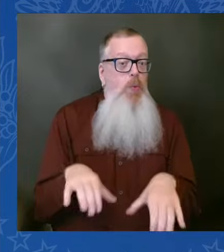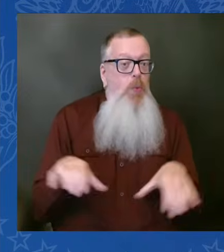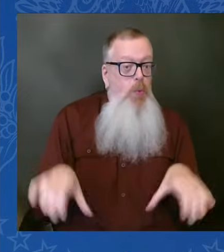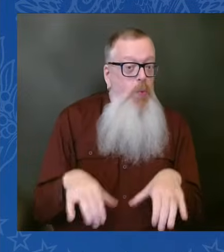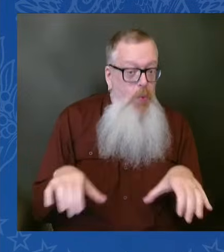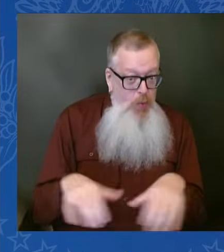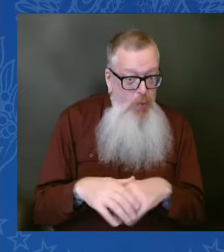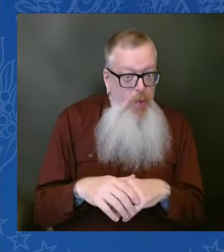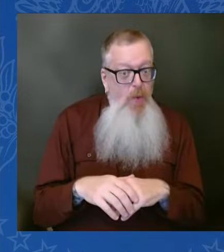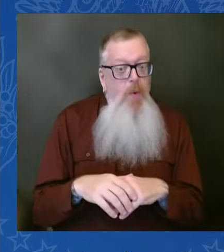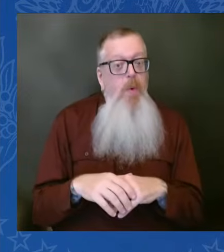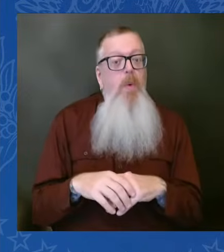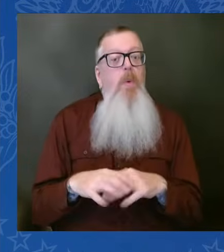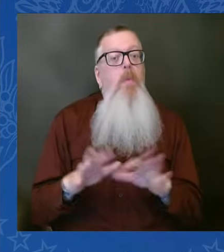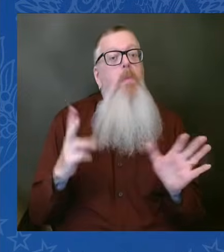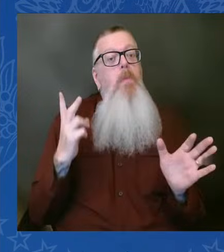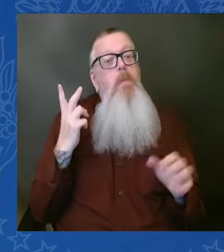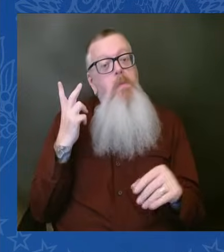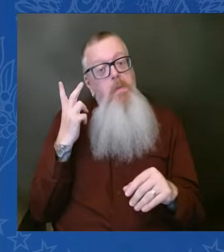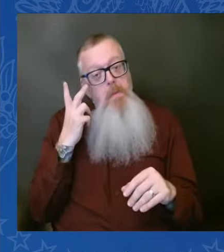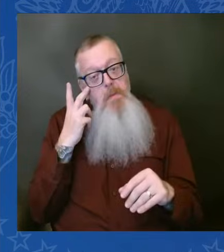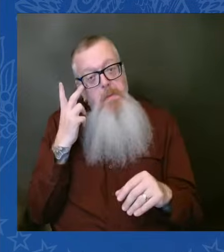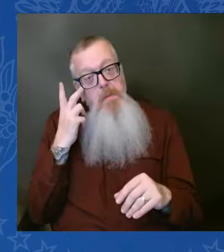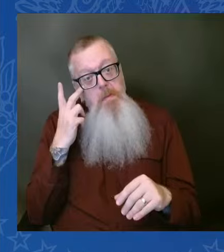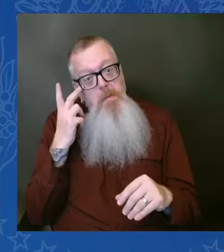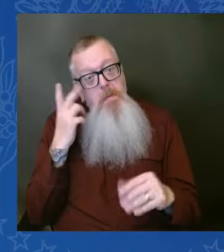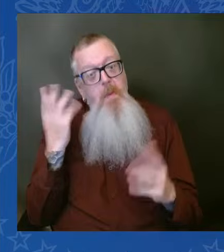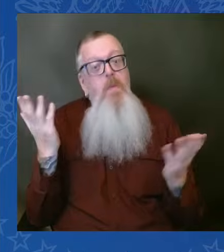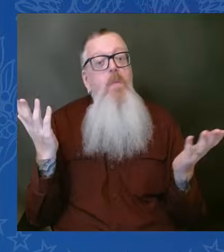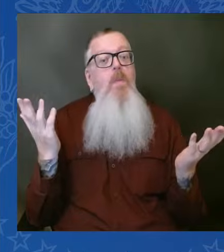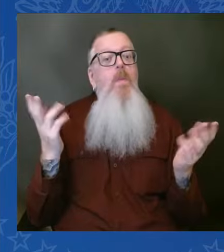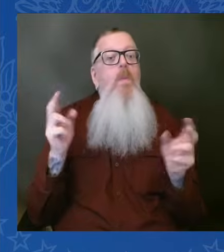Tell me when they want the programs we voted for them -- to cut in their states.